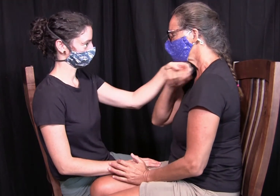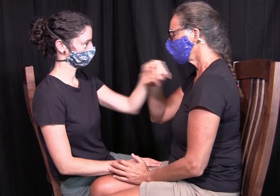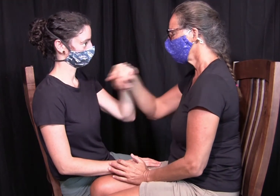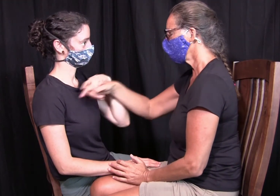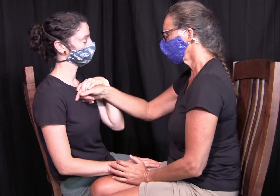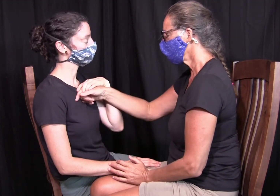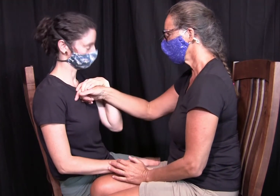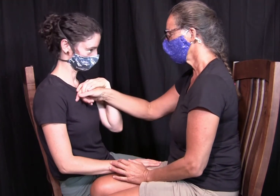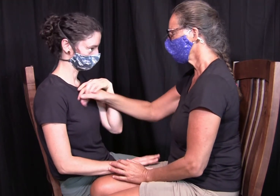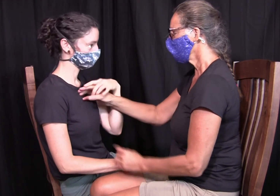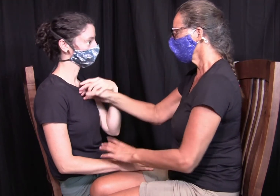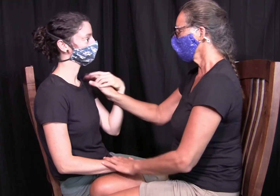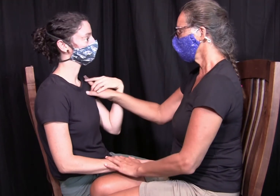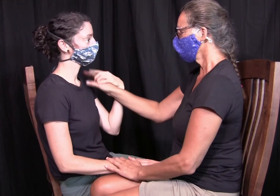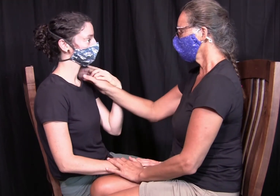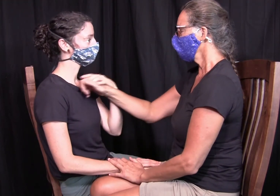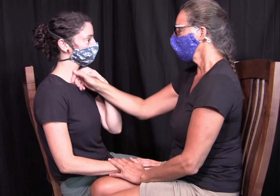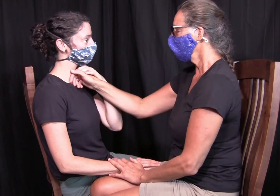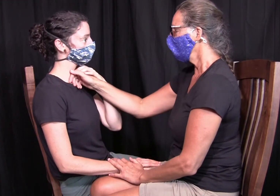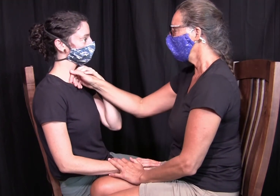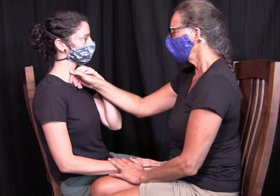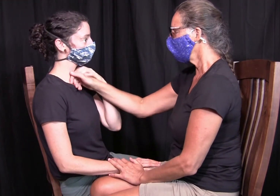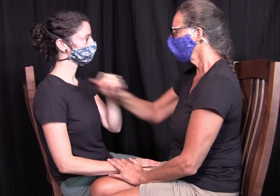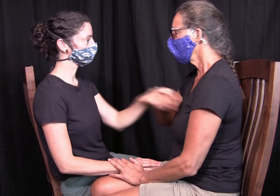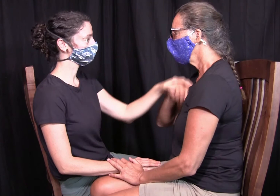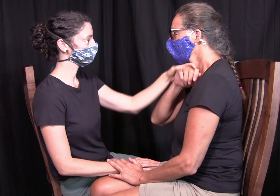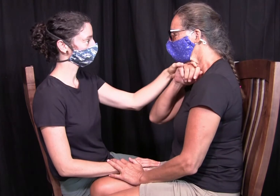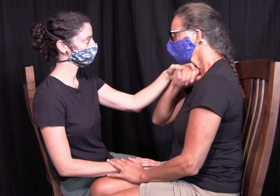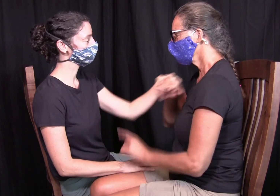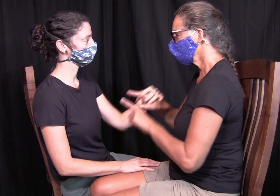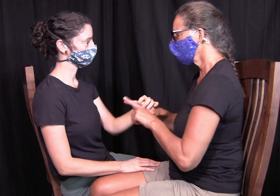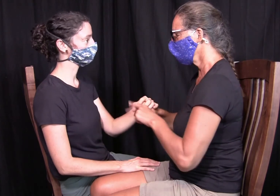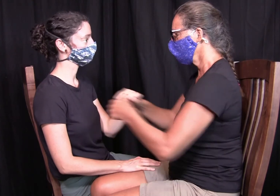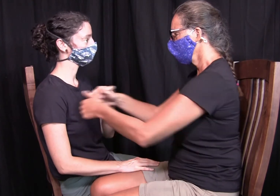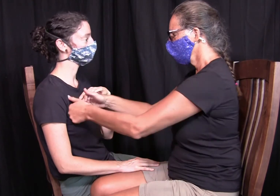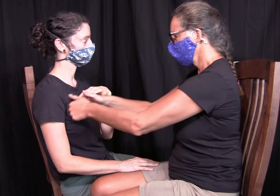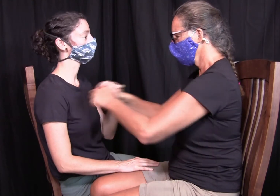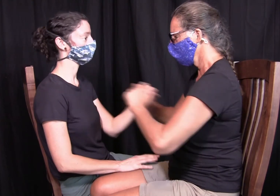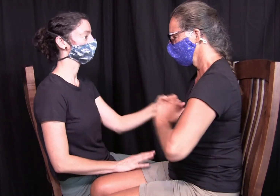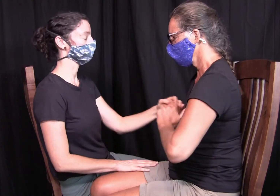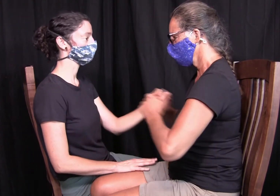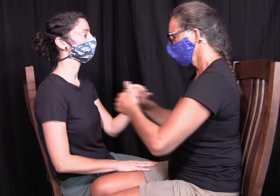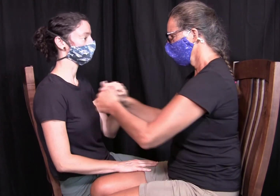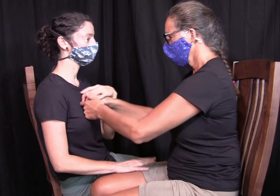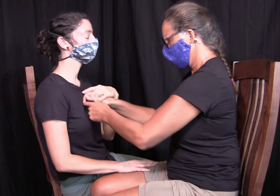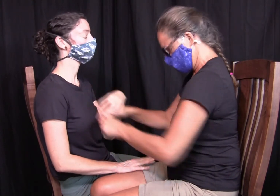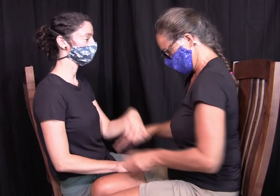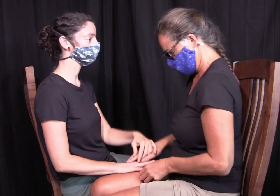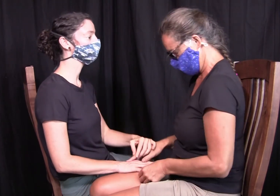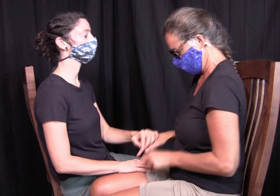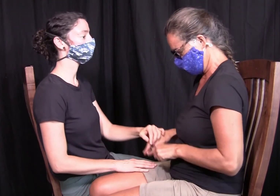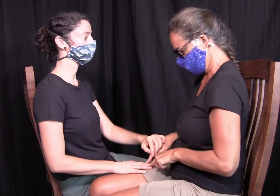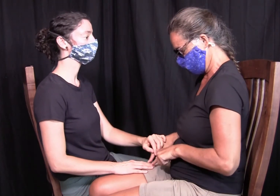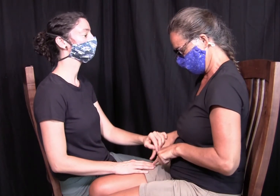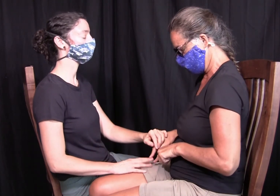in language called reciprocity. Language goes in both directions, and it is no different when it comes to Protactile language.